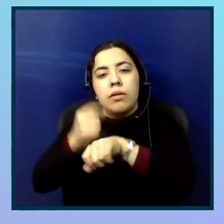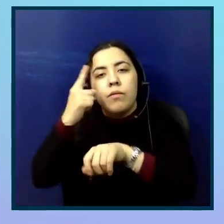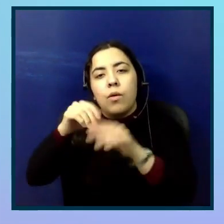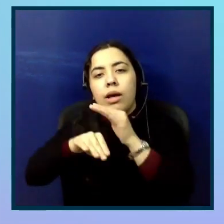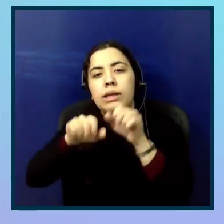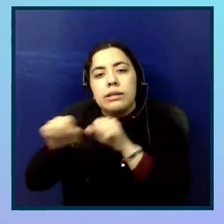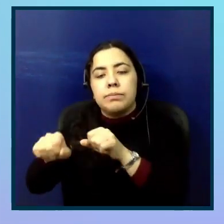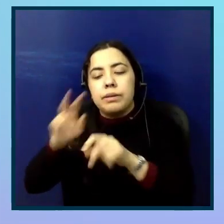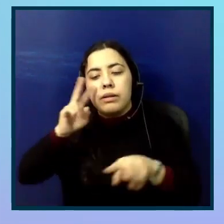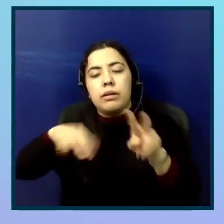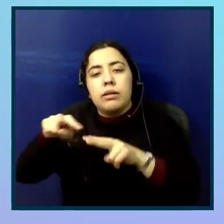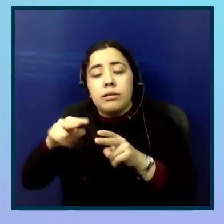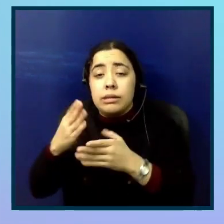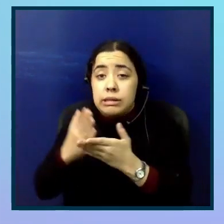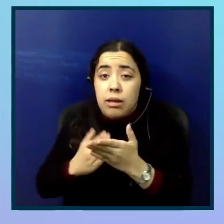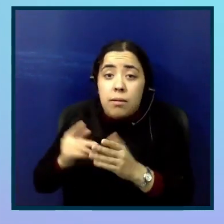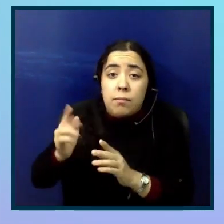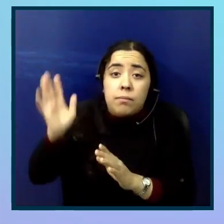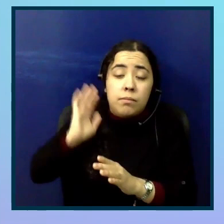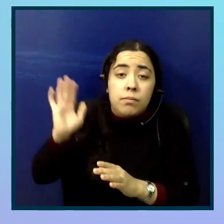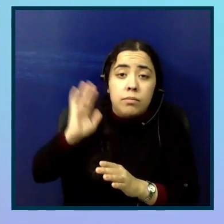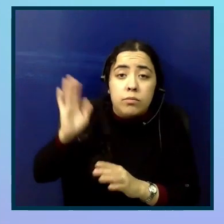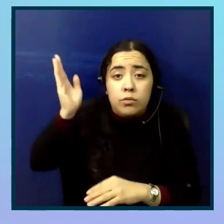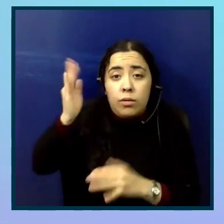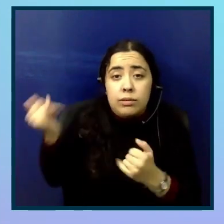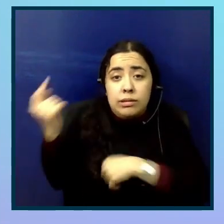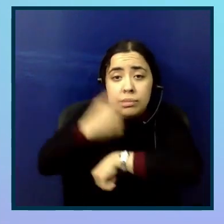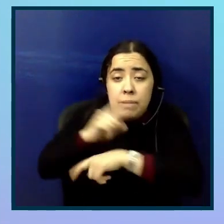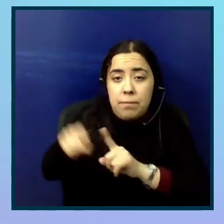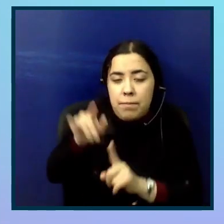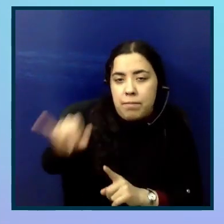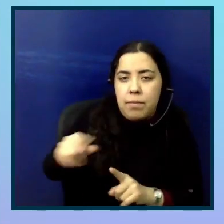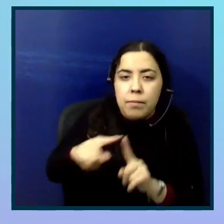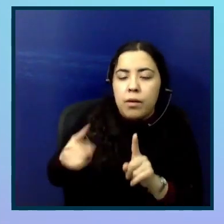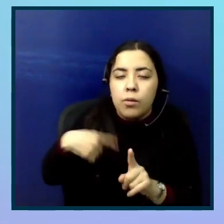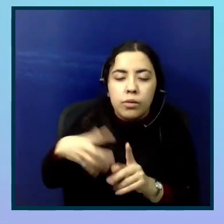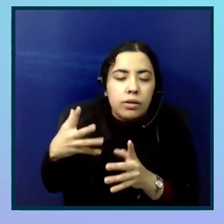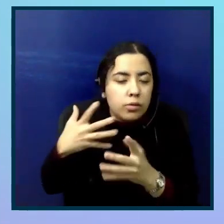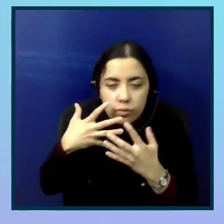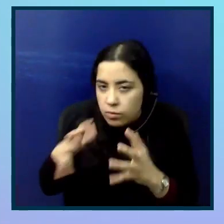maybe even earlier today about this, but basically we don't wanna get into a situation